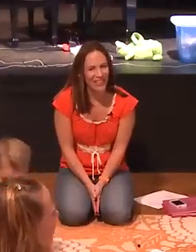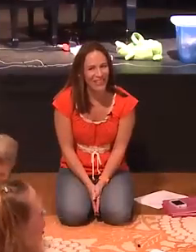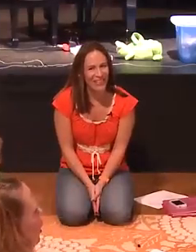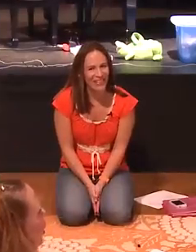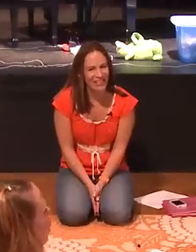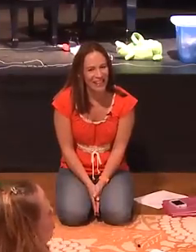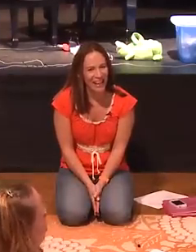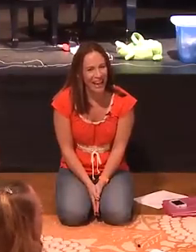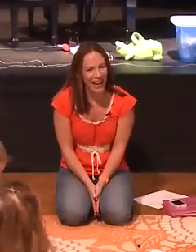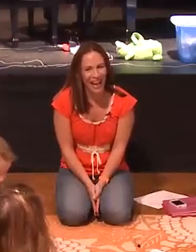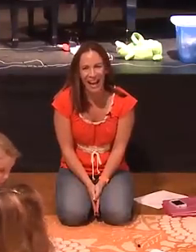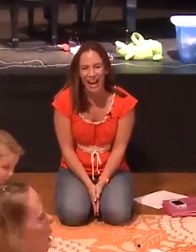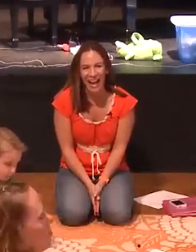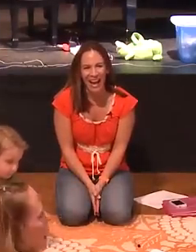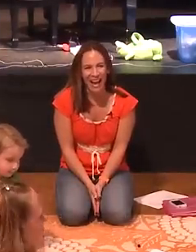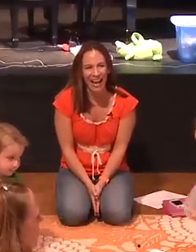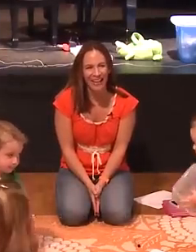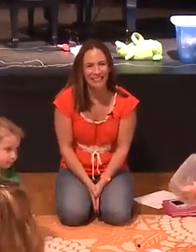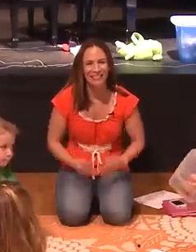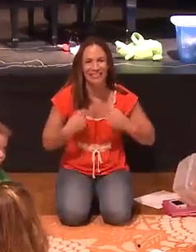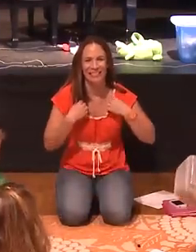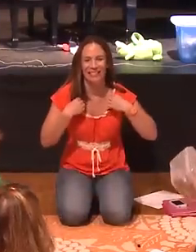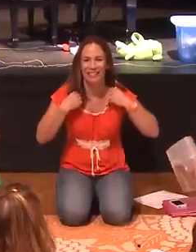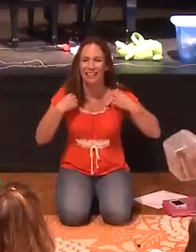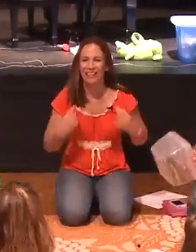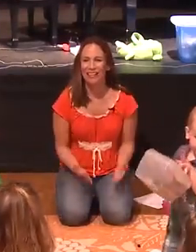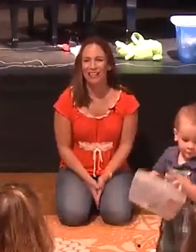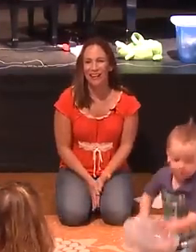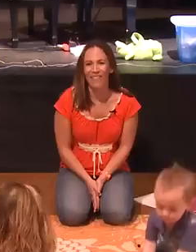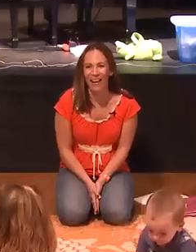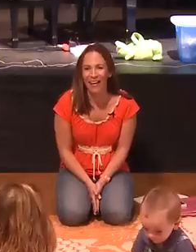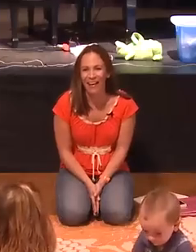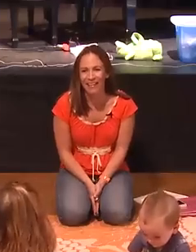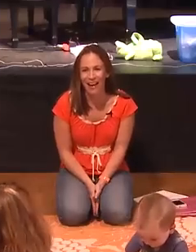That's so cute! My sisters did Signing Time with their kids.